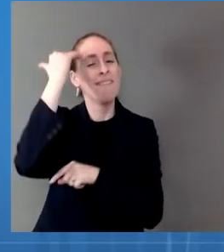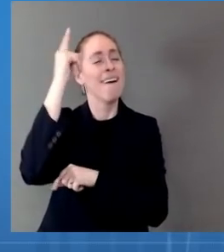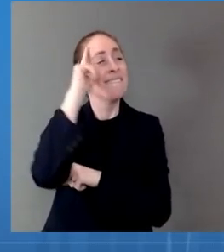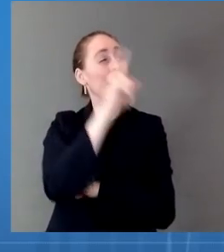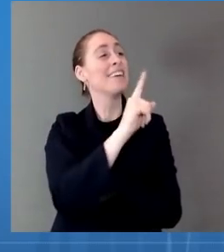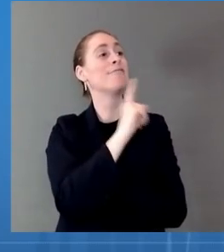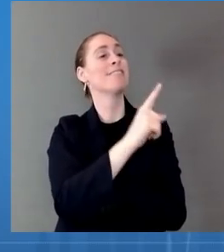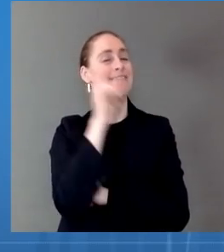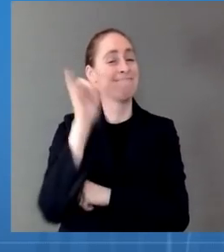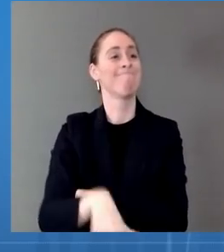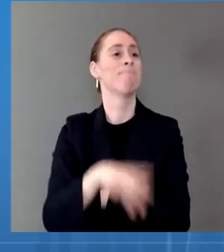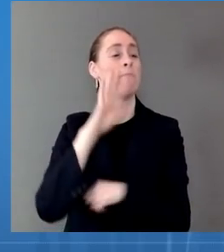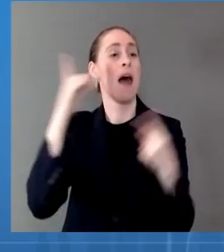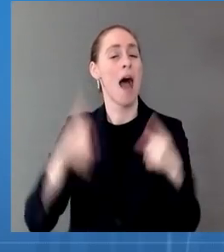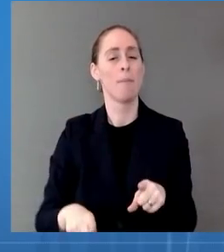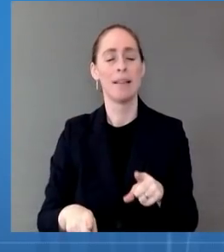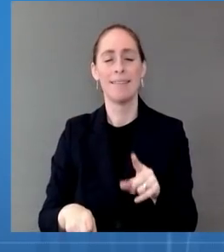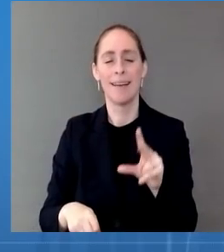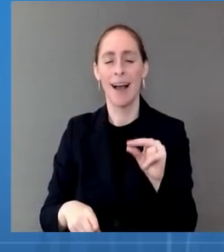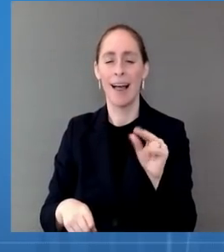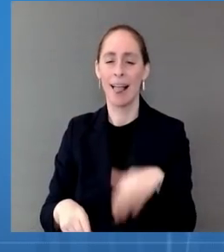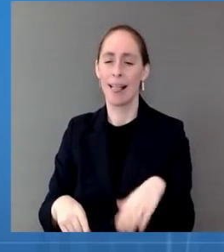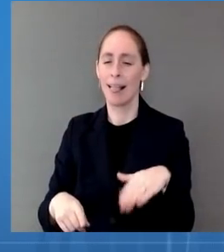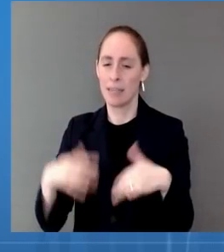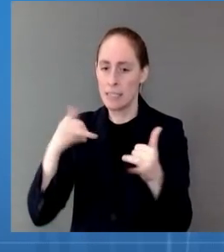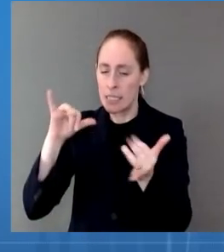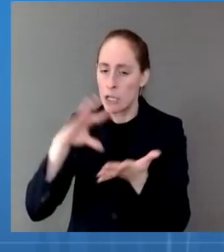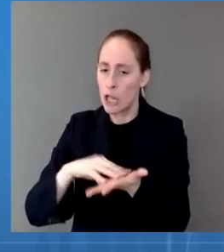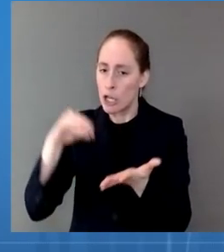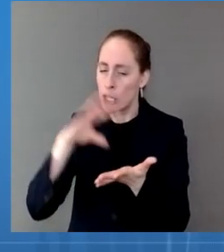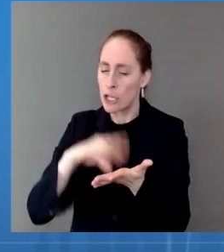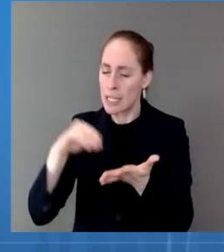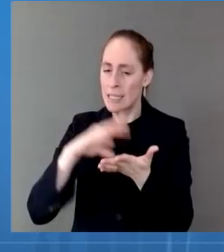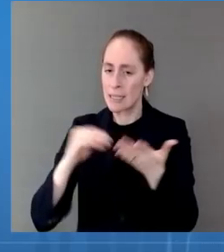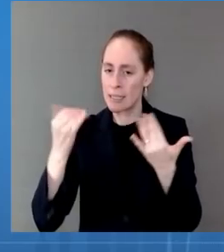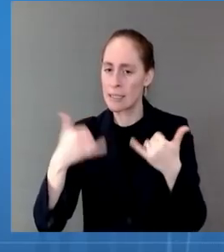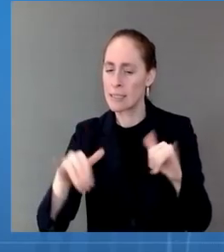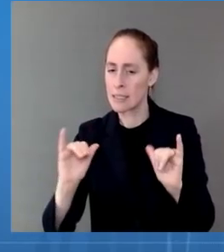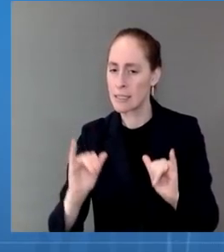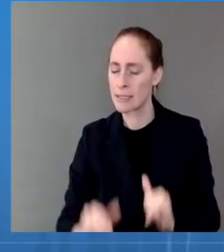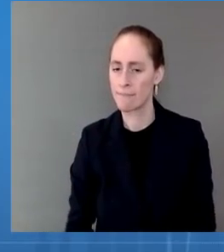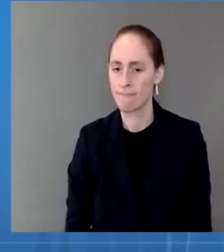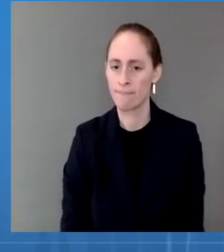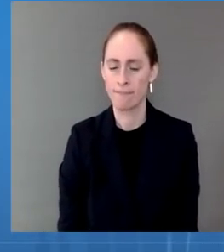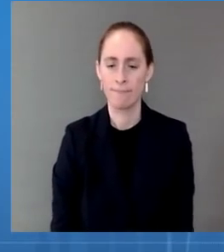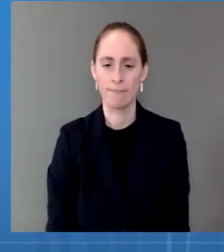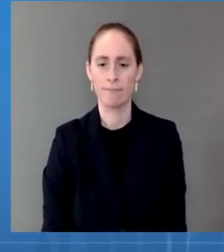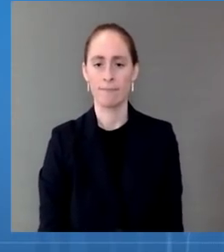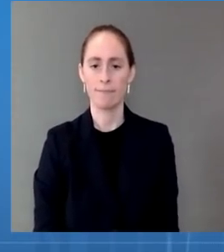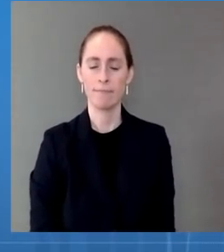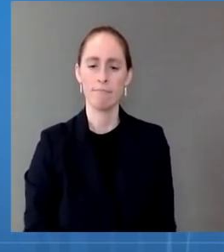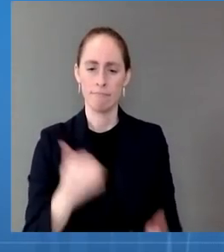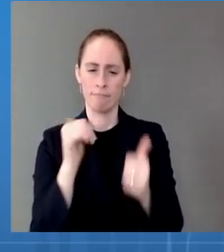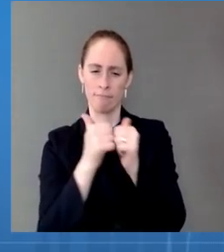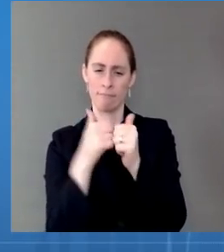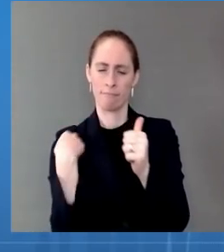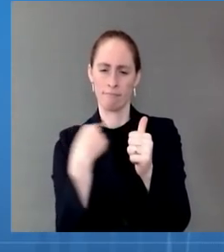because it's easy to do antibodies. Antibodies that are induced by vaccines, et cetera.